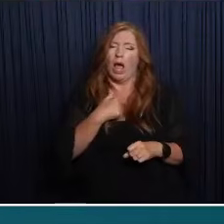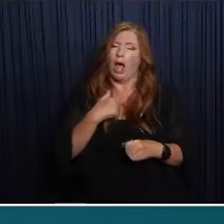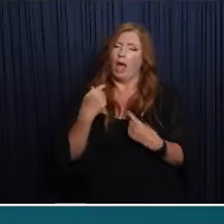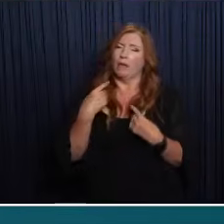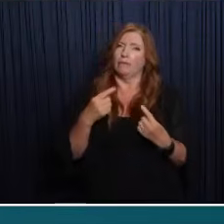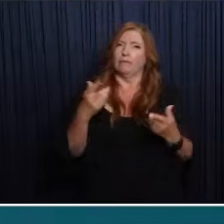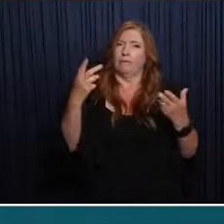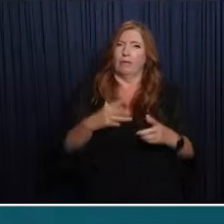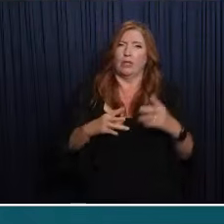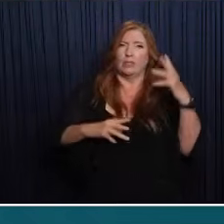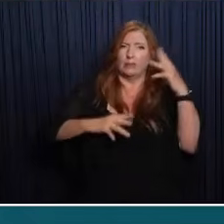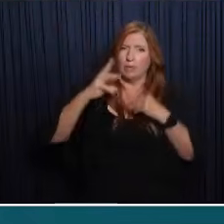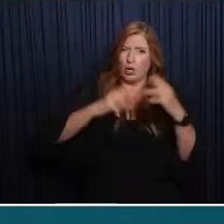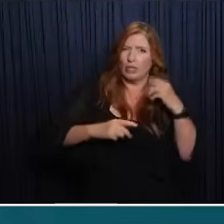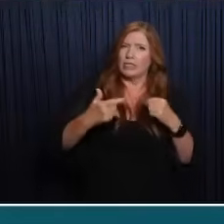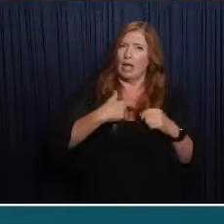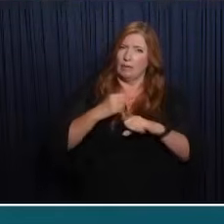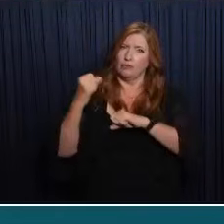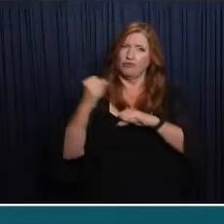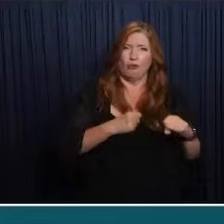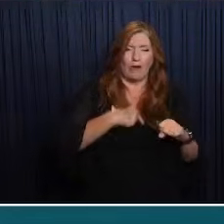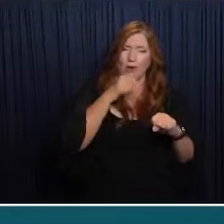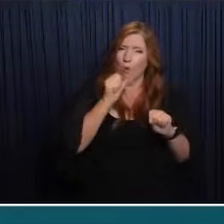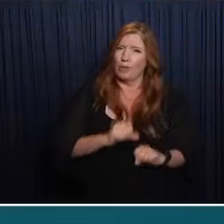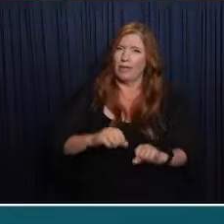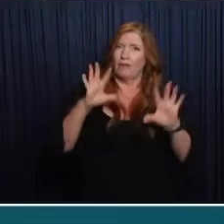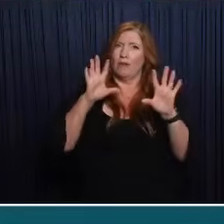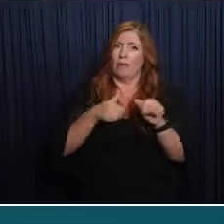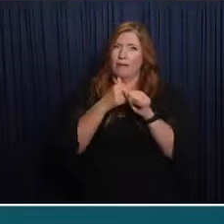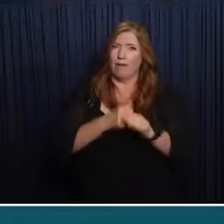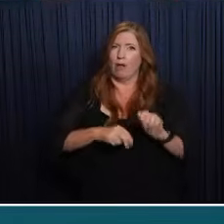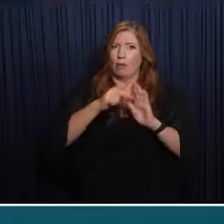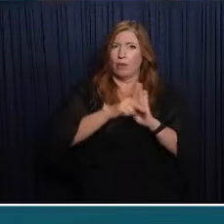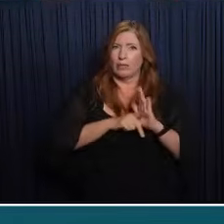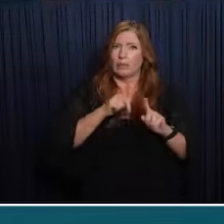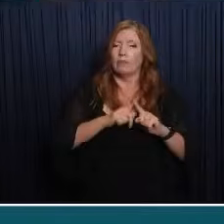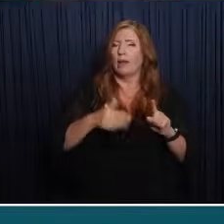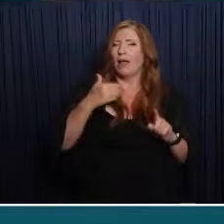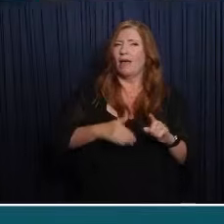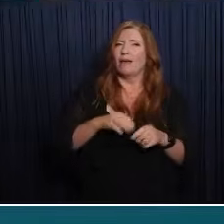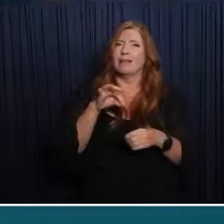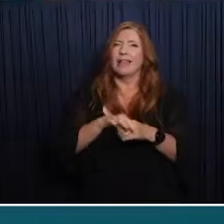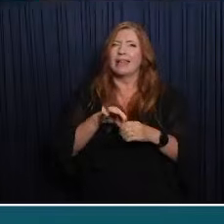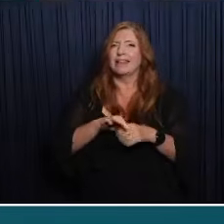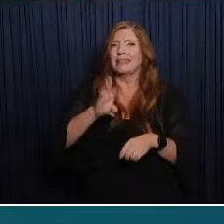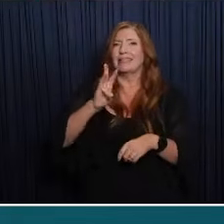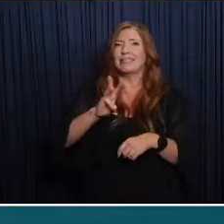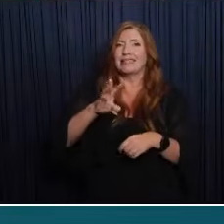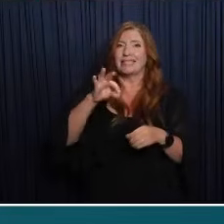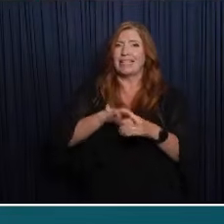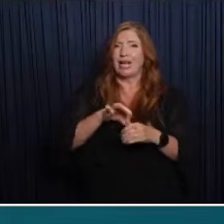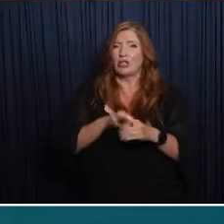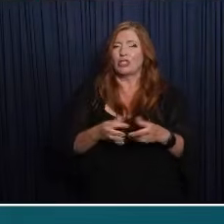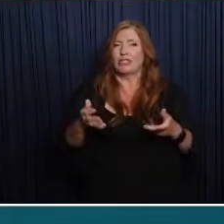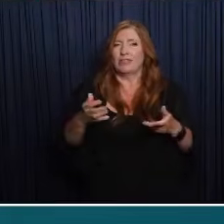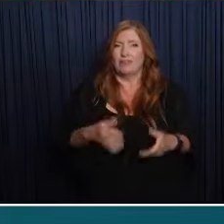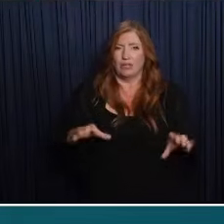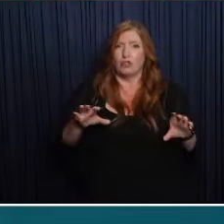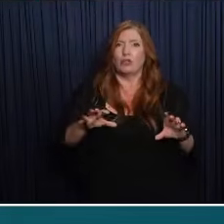WHAT WE HAVE BEEN TRYING FOR THE PAST FOUR YEARS IS GOOD FOR ARIZONA. I AM BATTLE TESTED. I HAVE A SPINE.